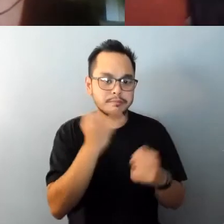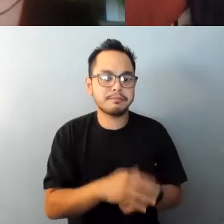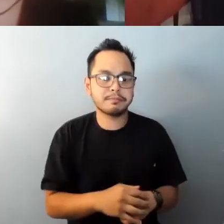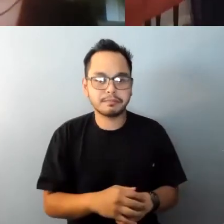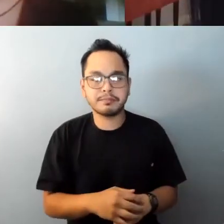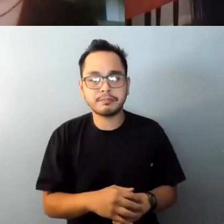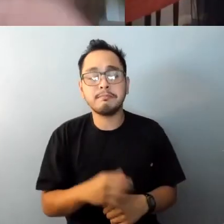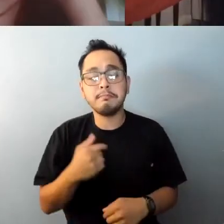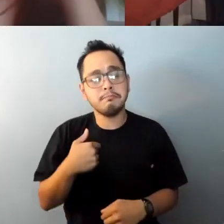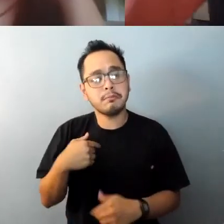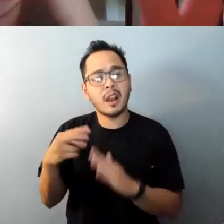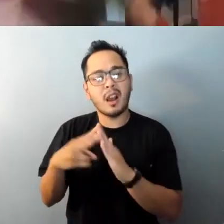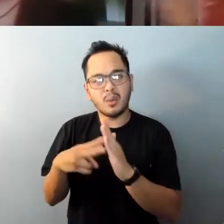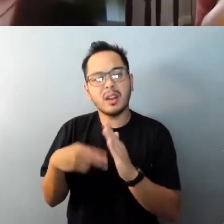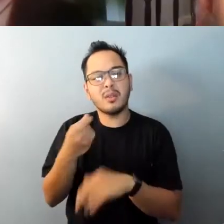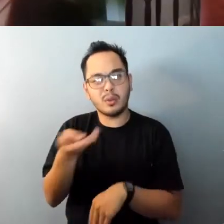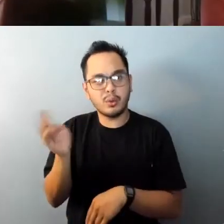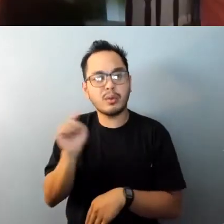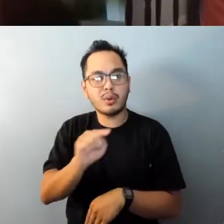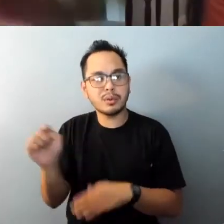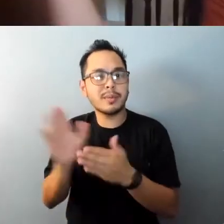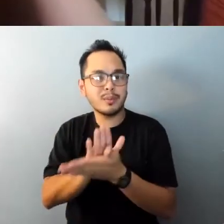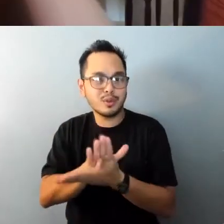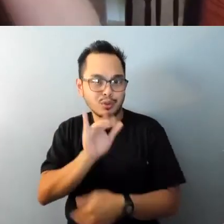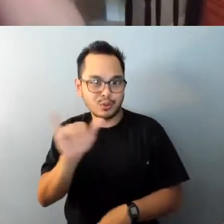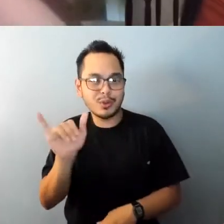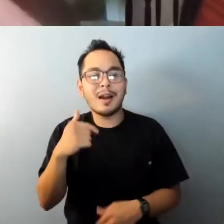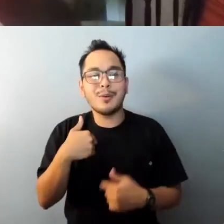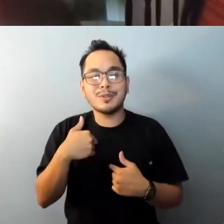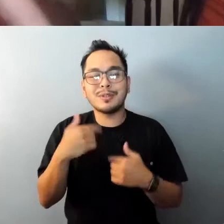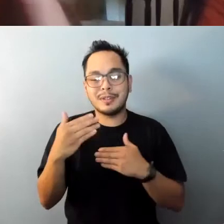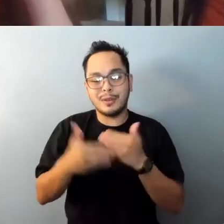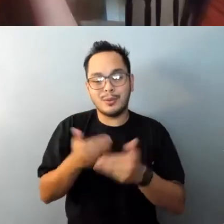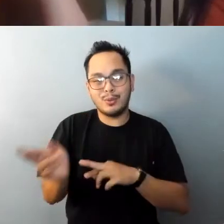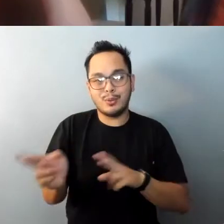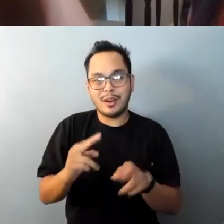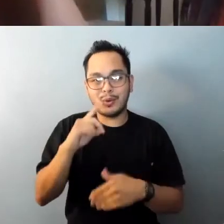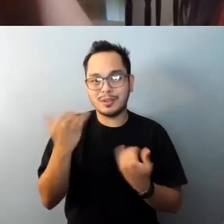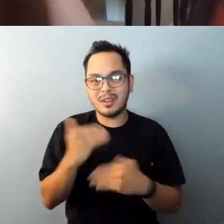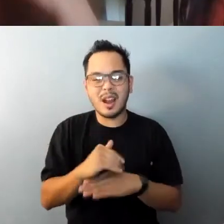as I was preparing for tonight and I think it is fascinating theory. I do not know if